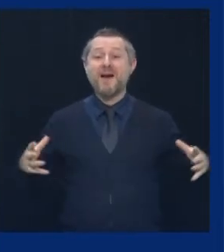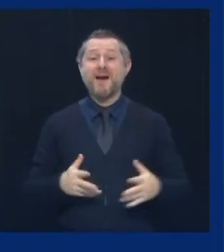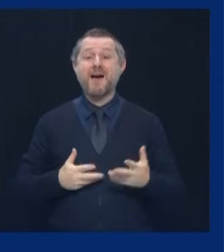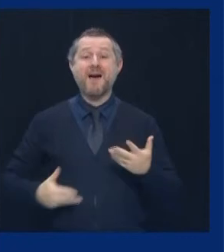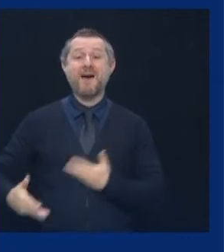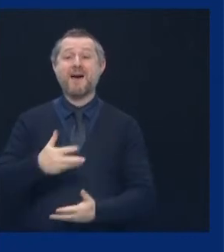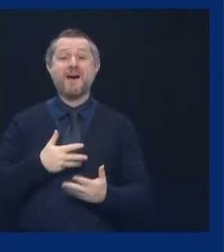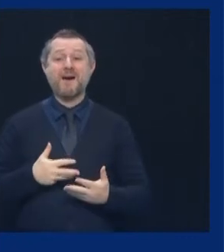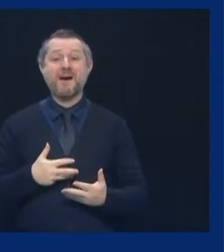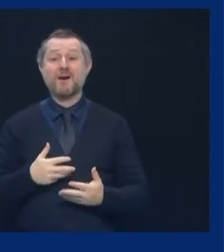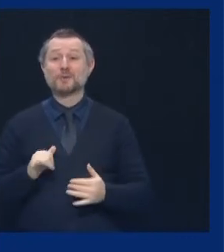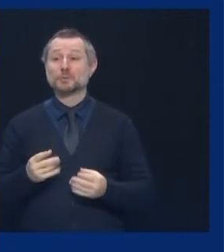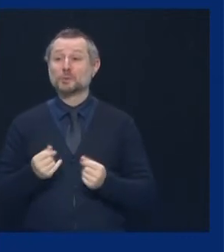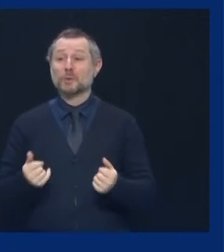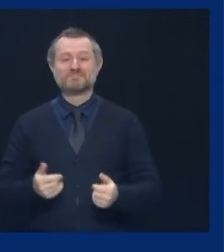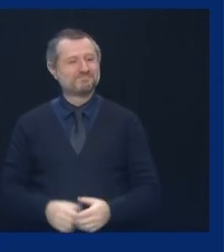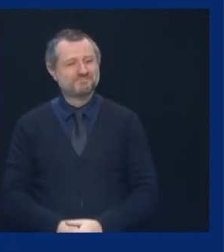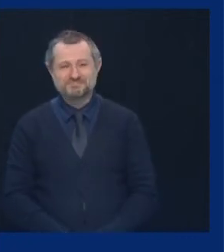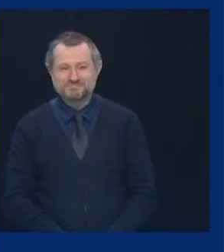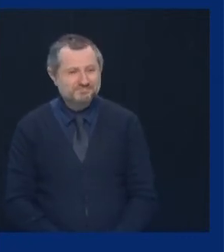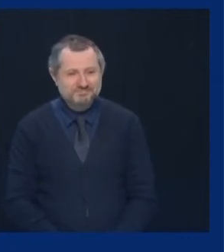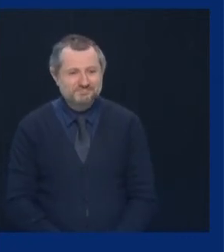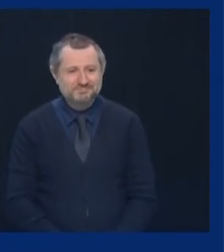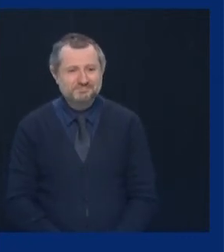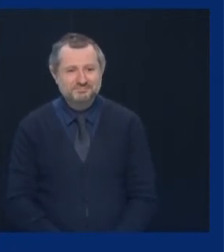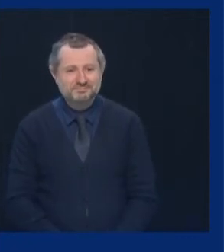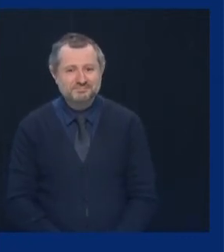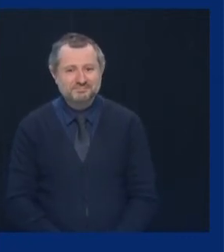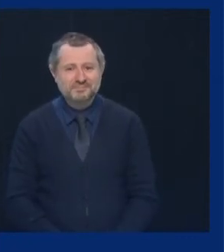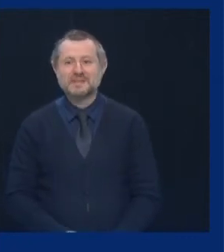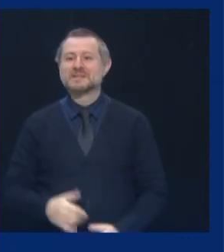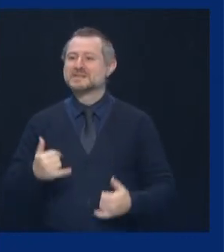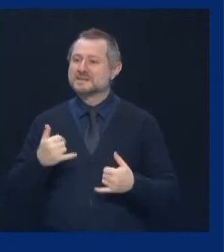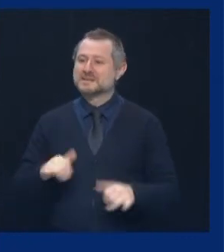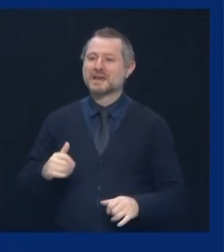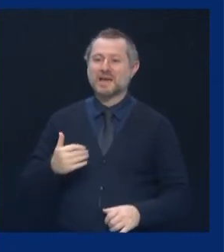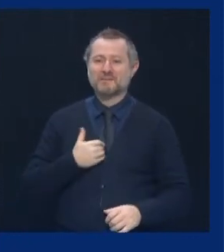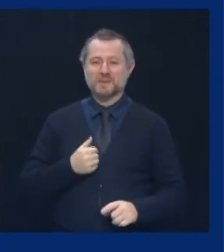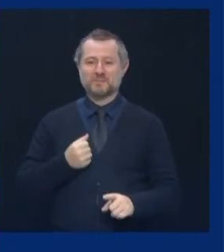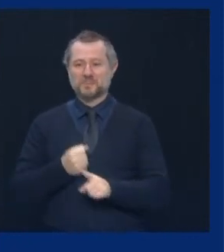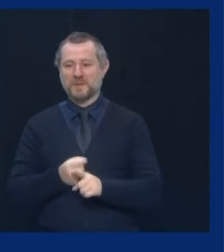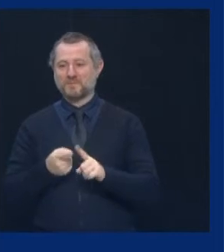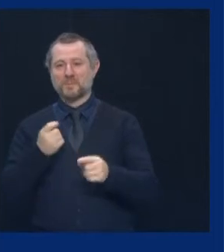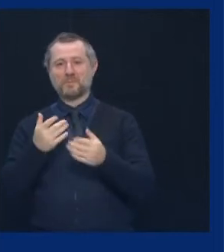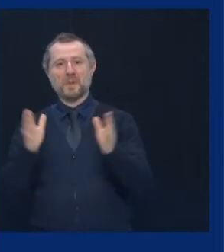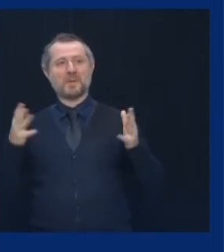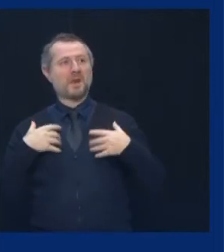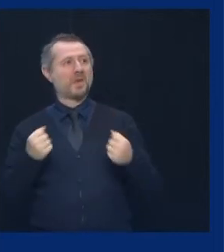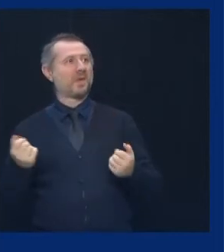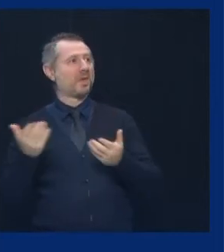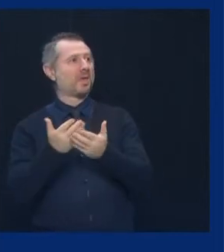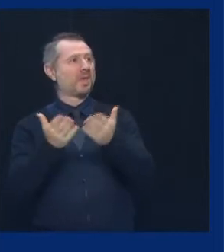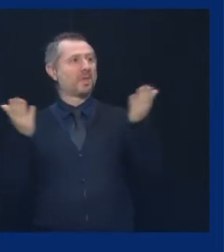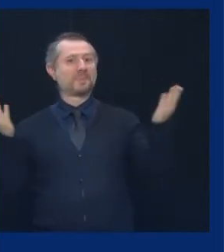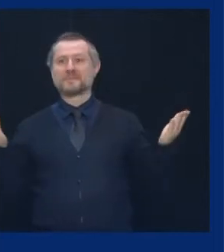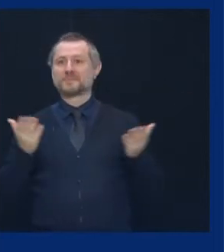AWAY. THE LARGE GATHERING ISSUE DOESN'T GO AWAY.